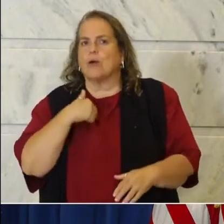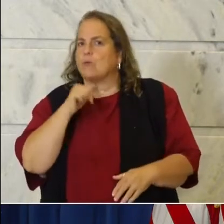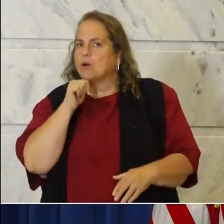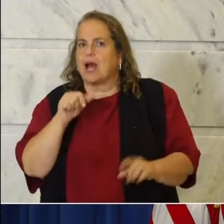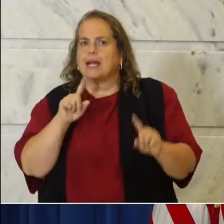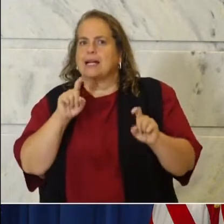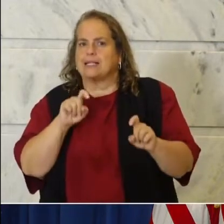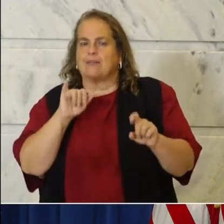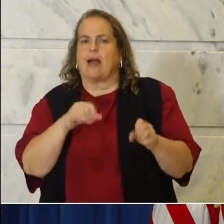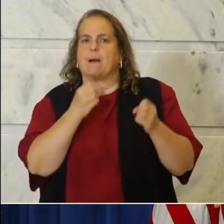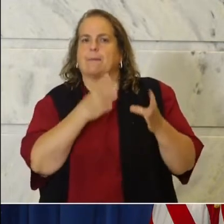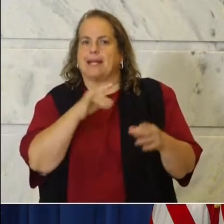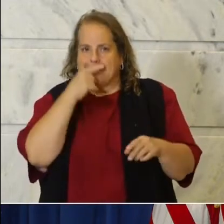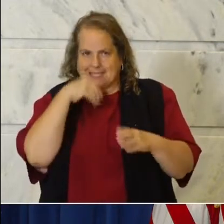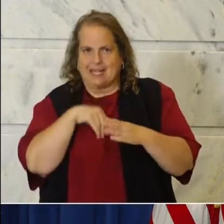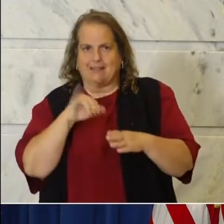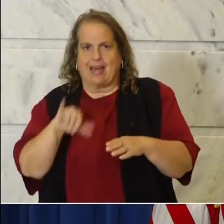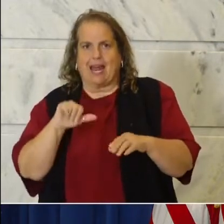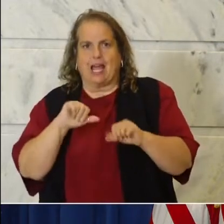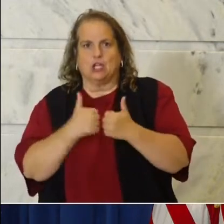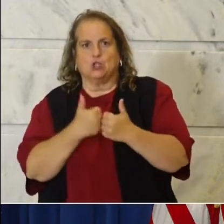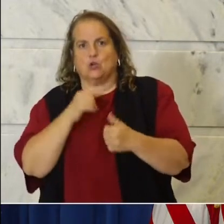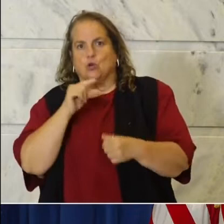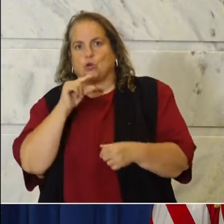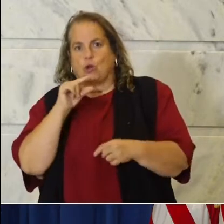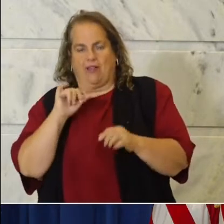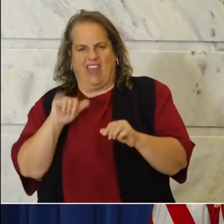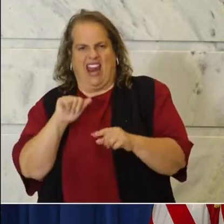age group before, but this is still really important data that we need to